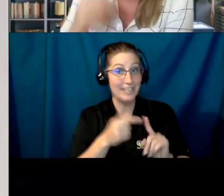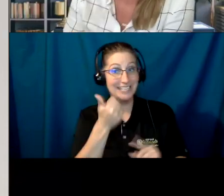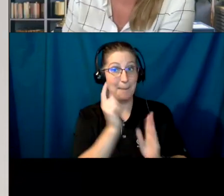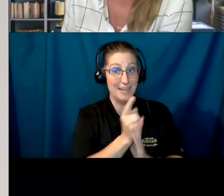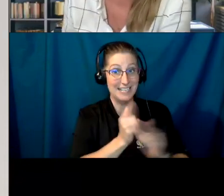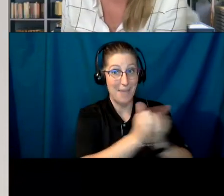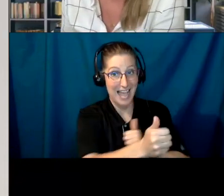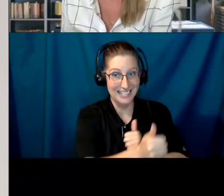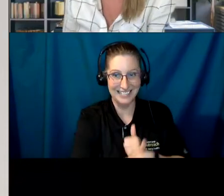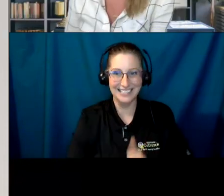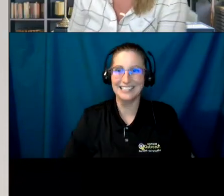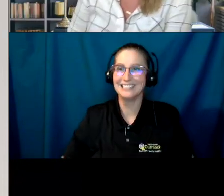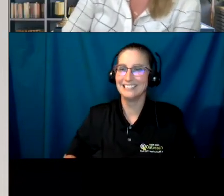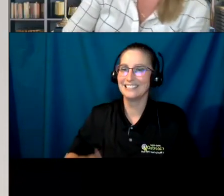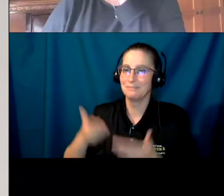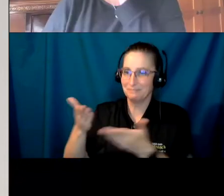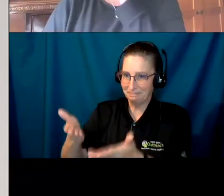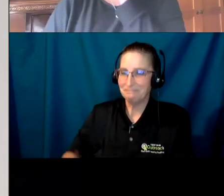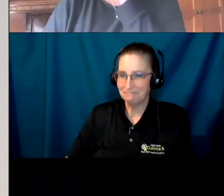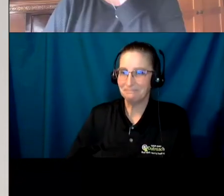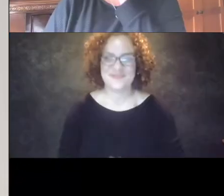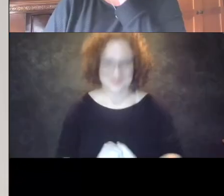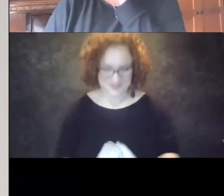Julie Maier: Here’s an example. Yeah, and this was a brochure there, there is a backside